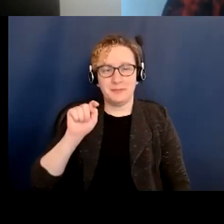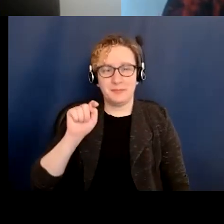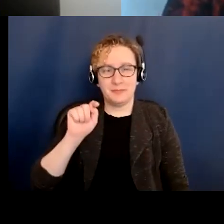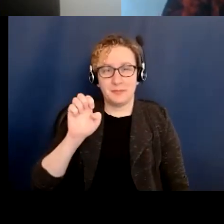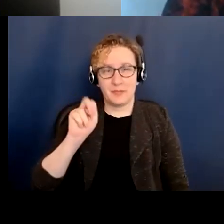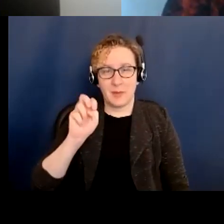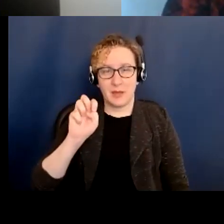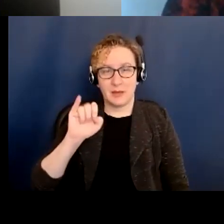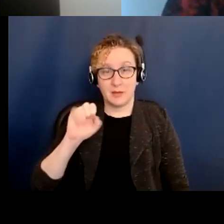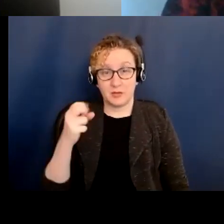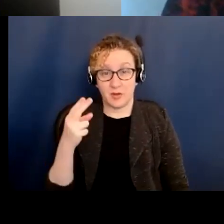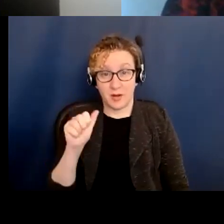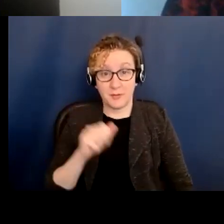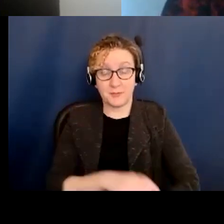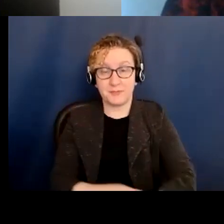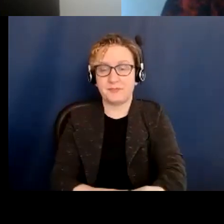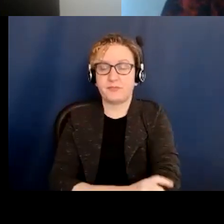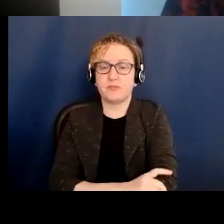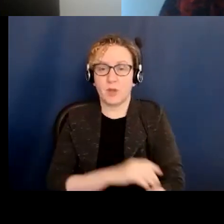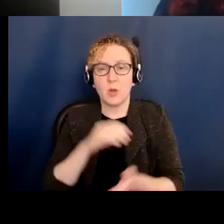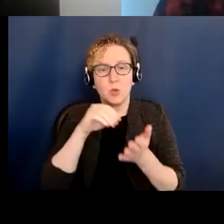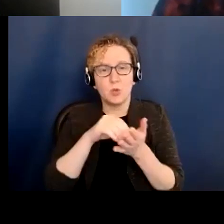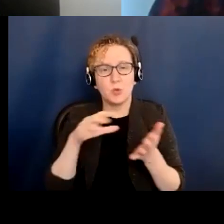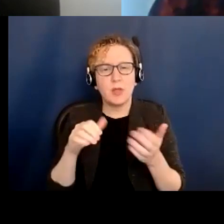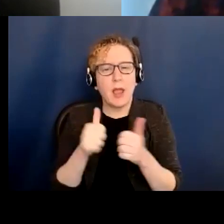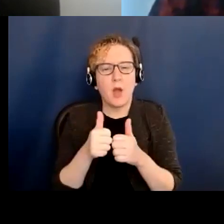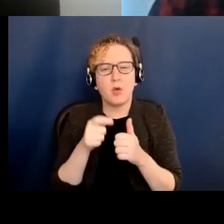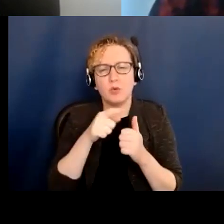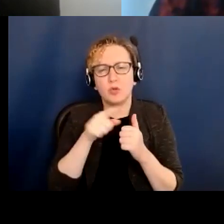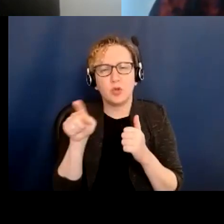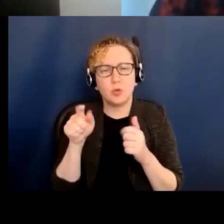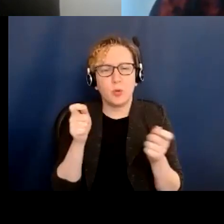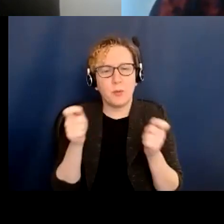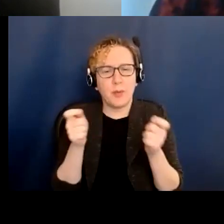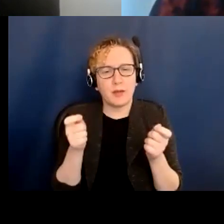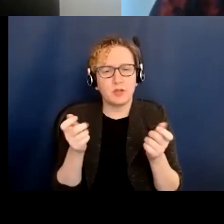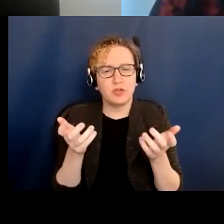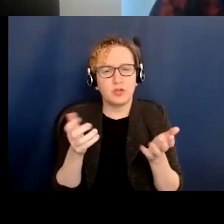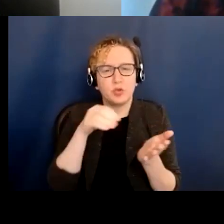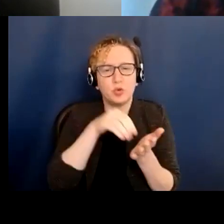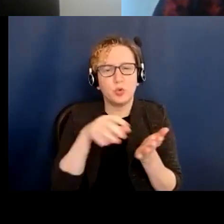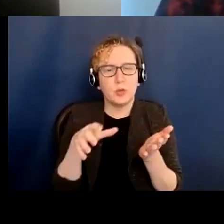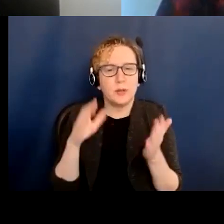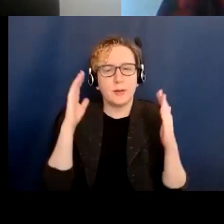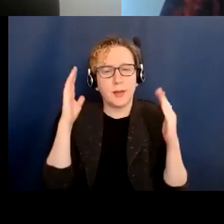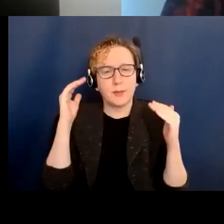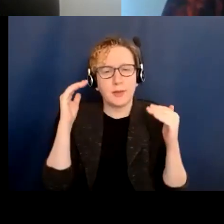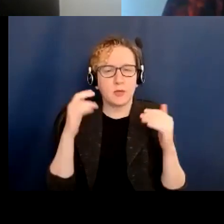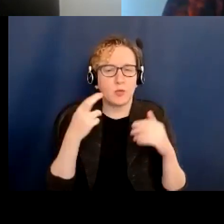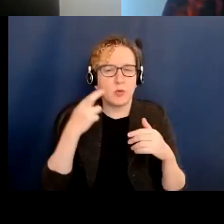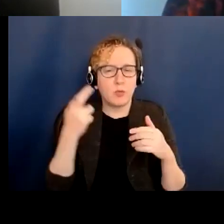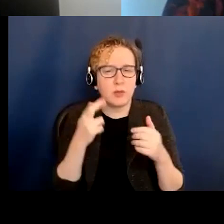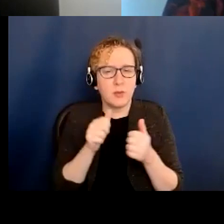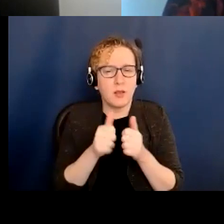Students, how do you manage student expectations around reasonable accommodations?